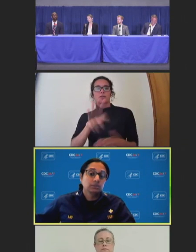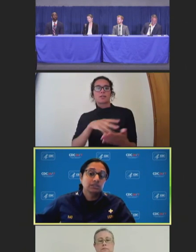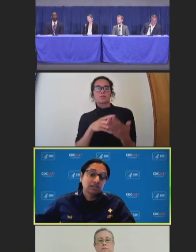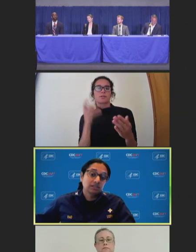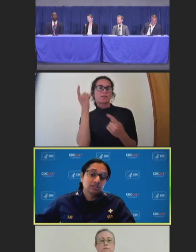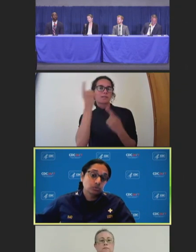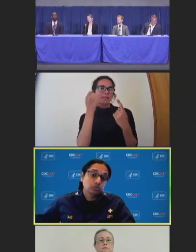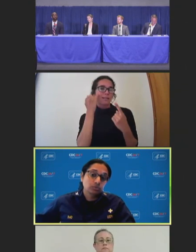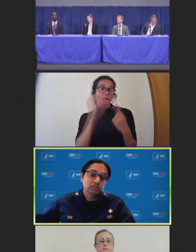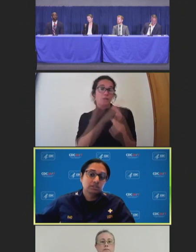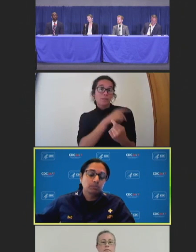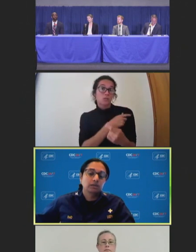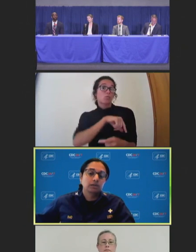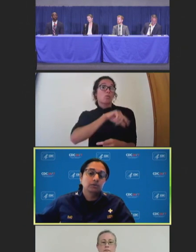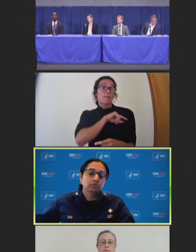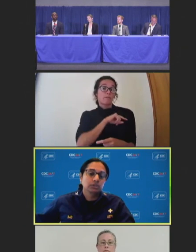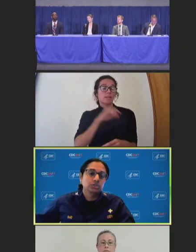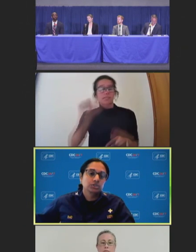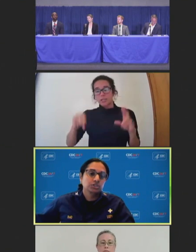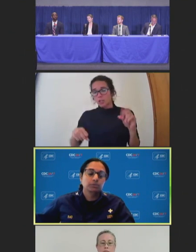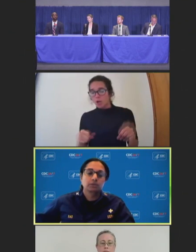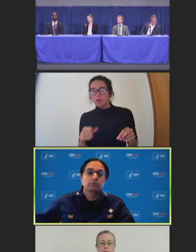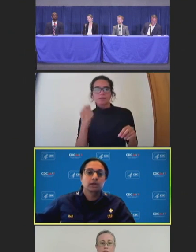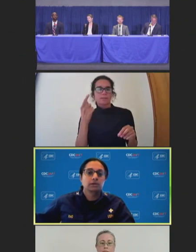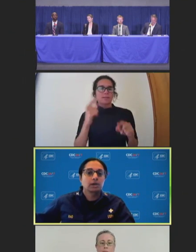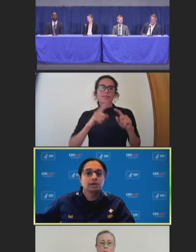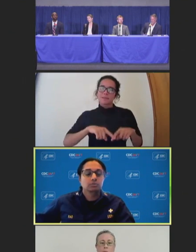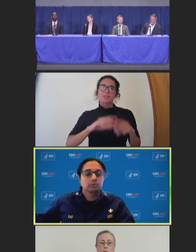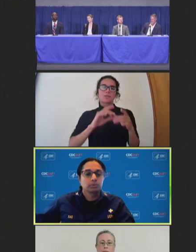I mean, it is true it's dependent on the relationship that a provider has with a